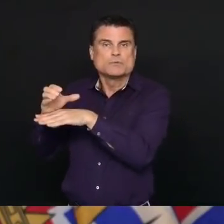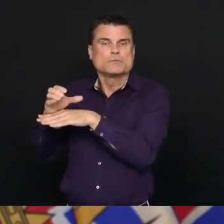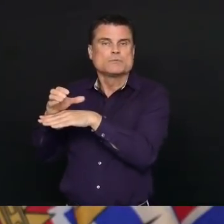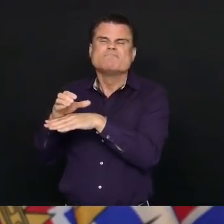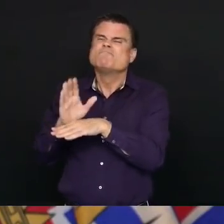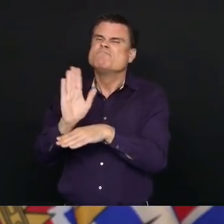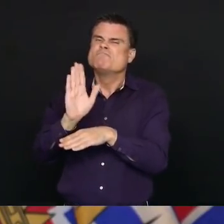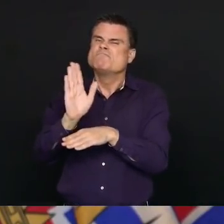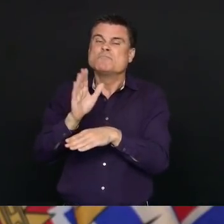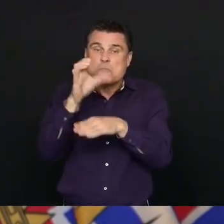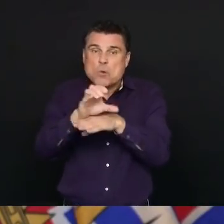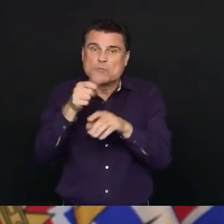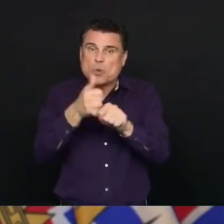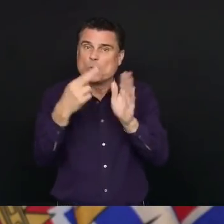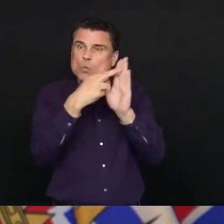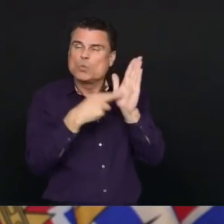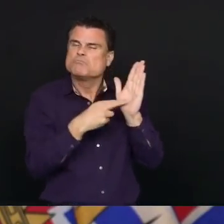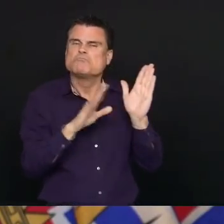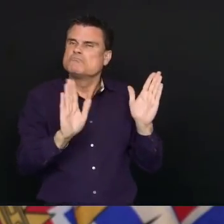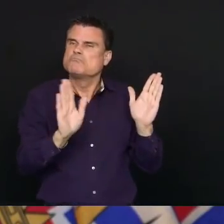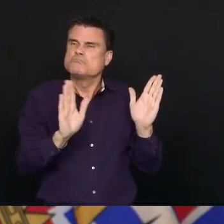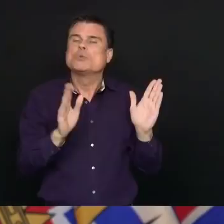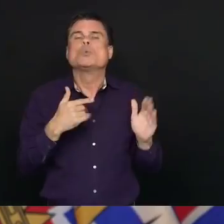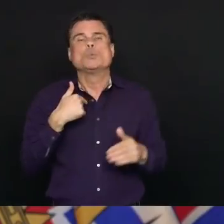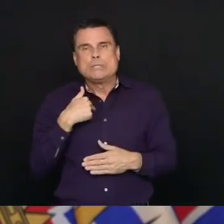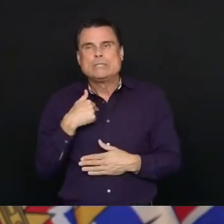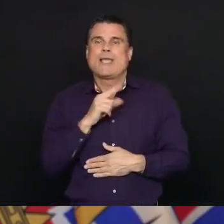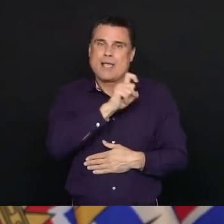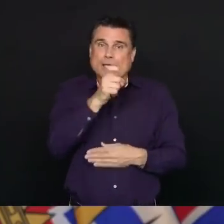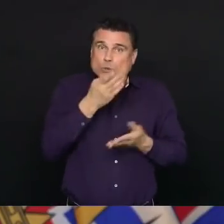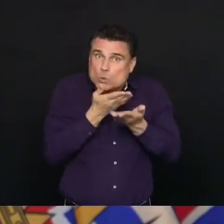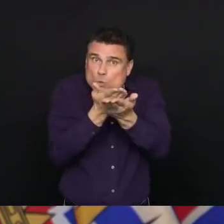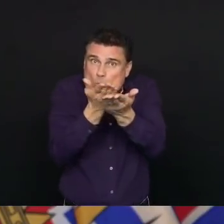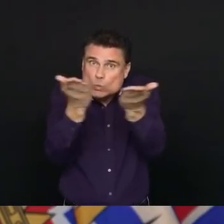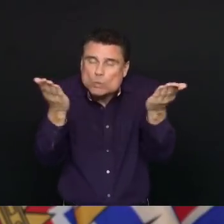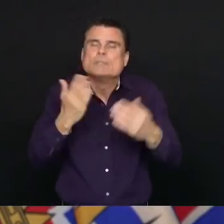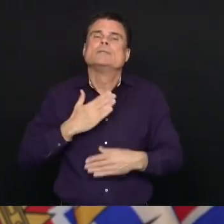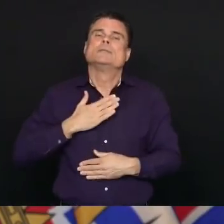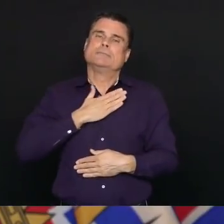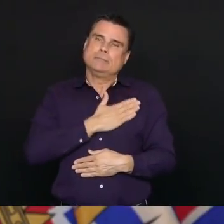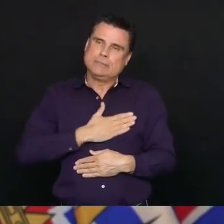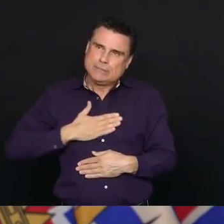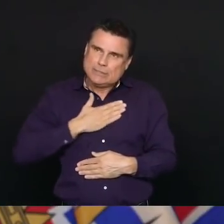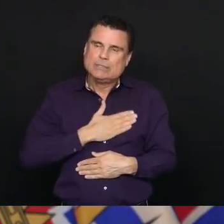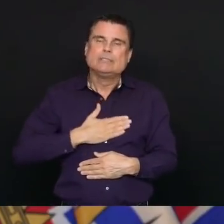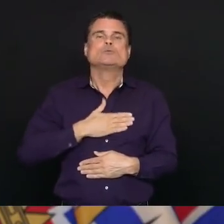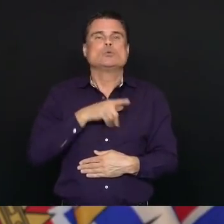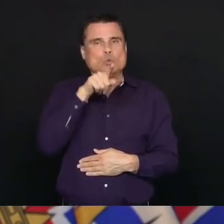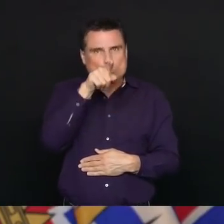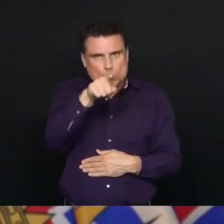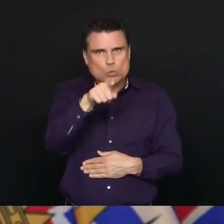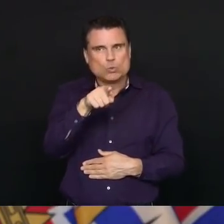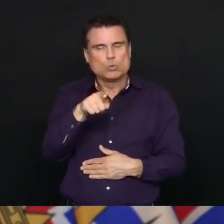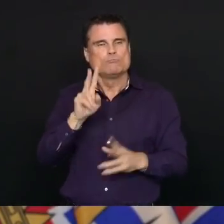Telling them what the right thing is in making sure they have the means to do the right thing and as we have seen repeatedly.